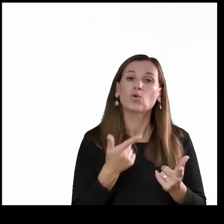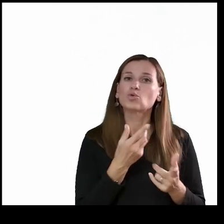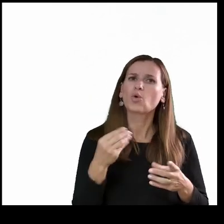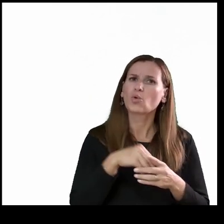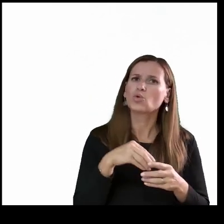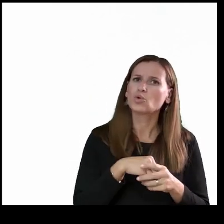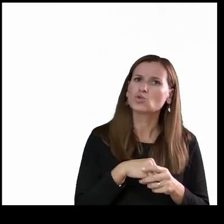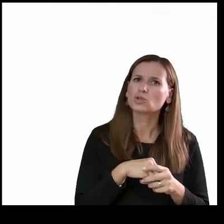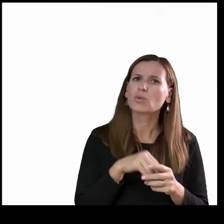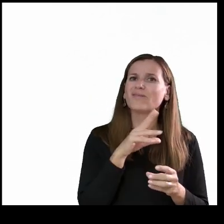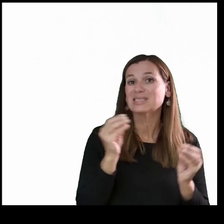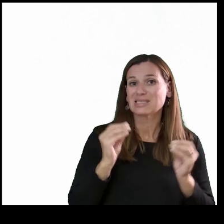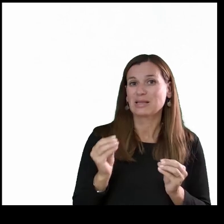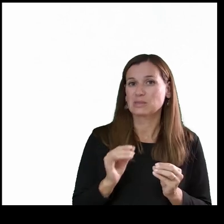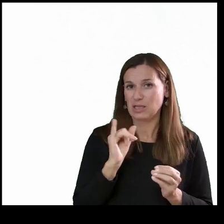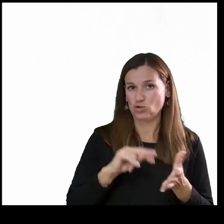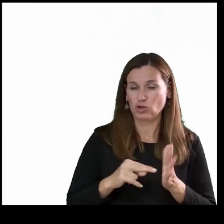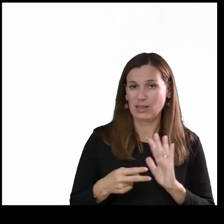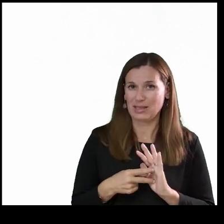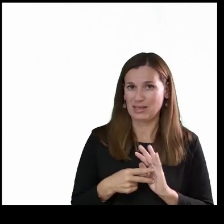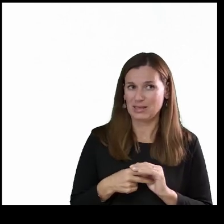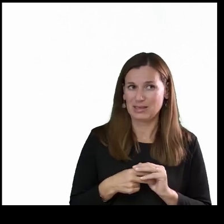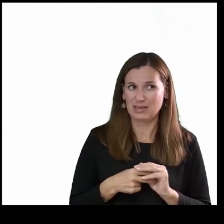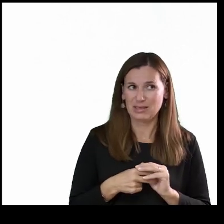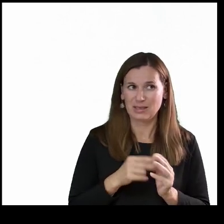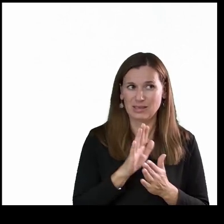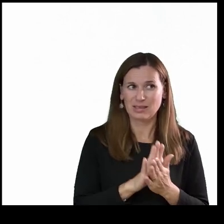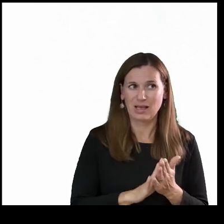Engineering. First of all, I present you a